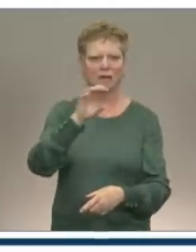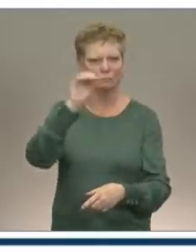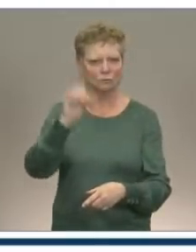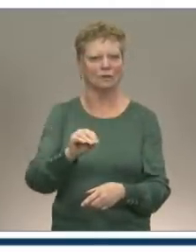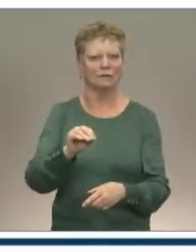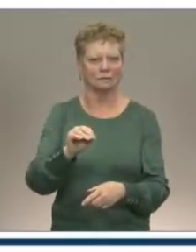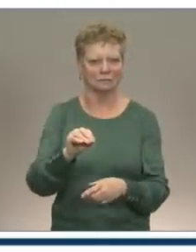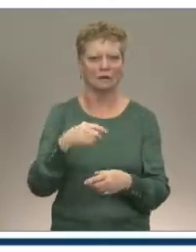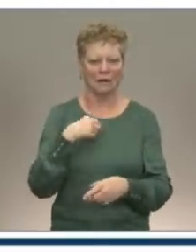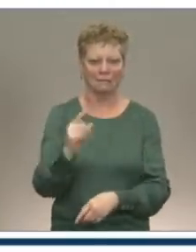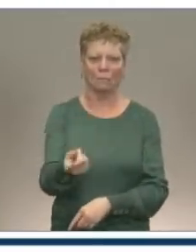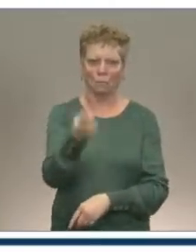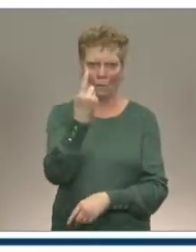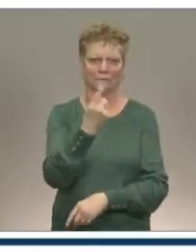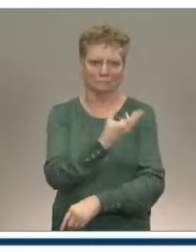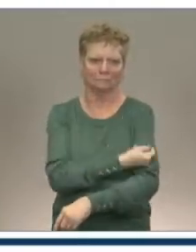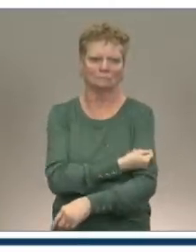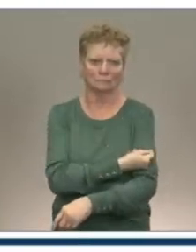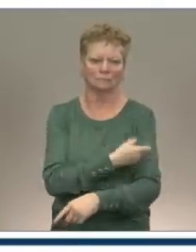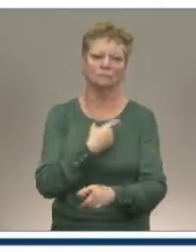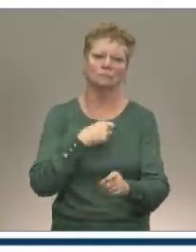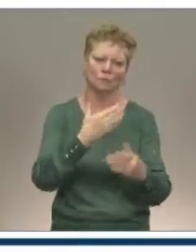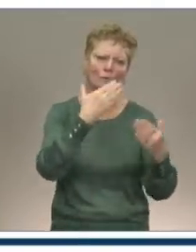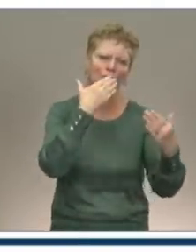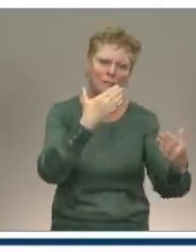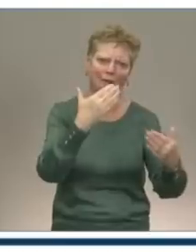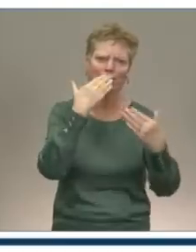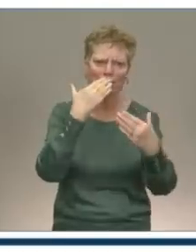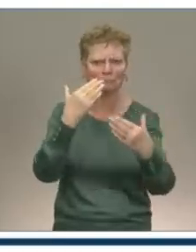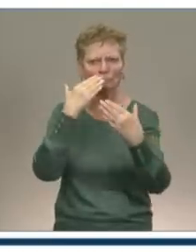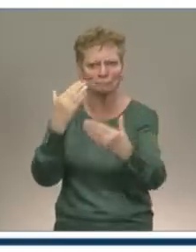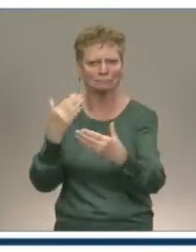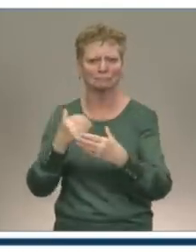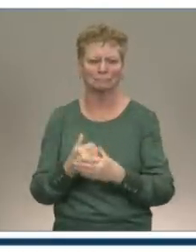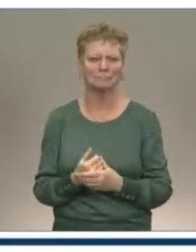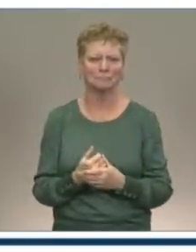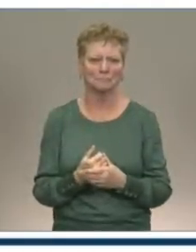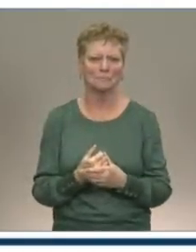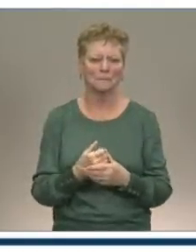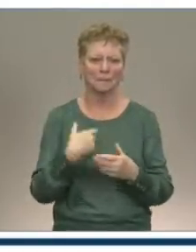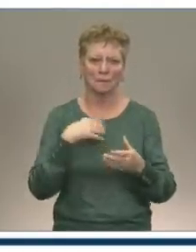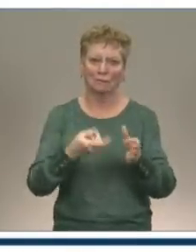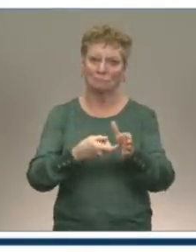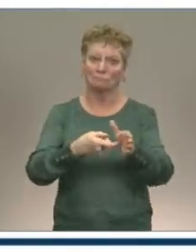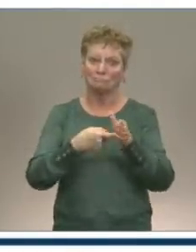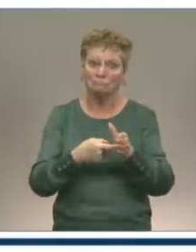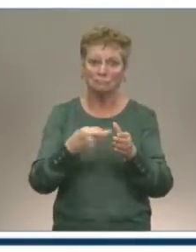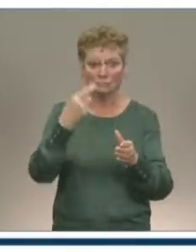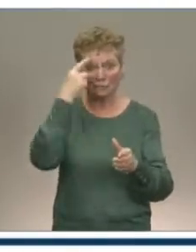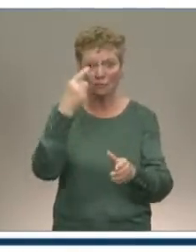one dose so thank you to to each and every one of those people the mandates uh were were successful